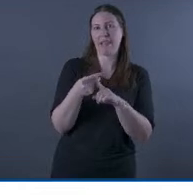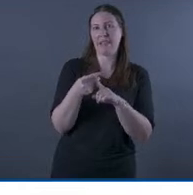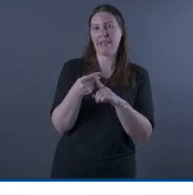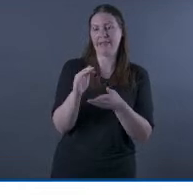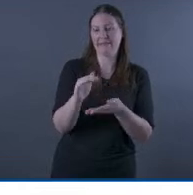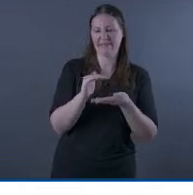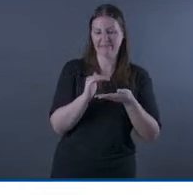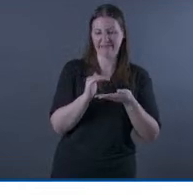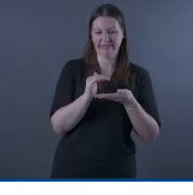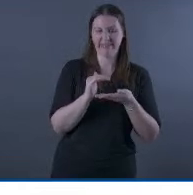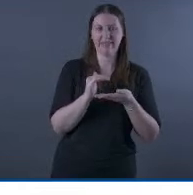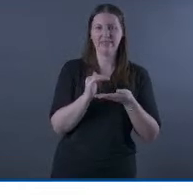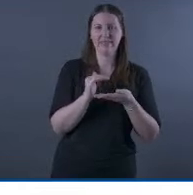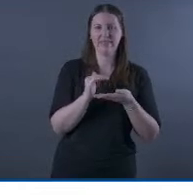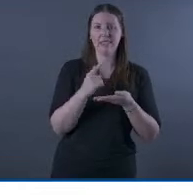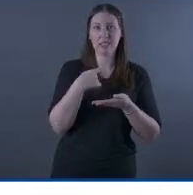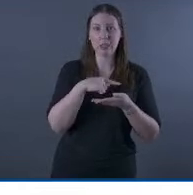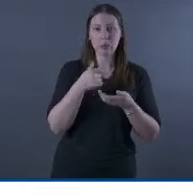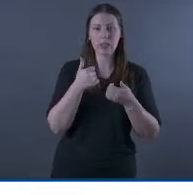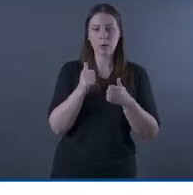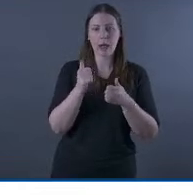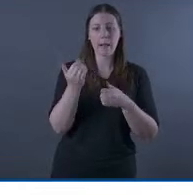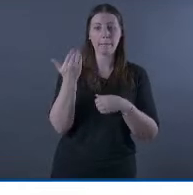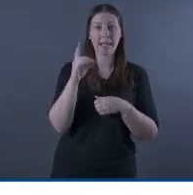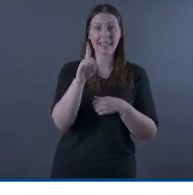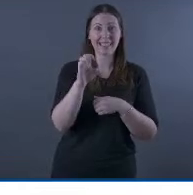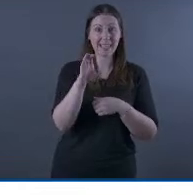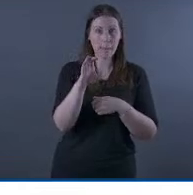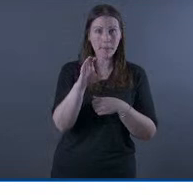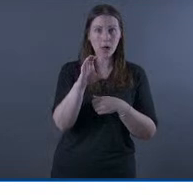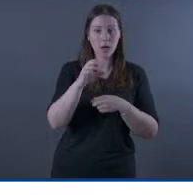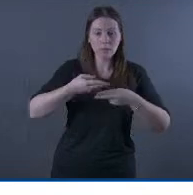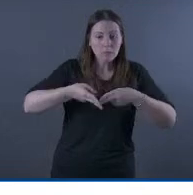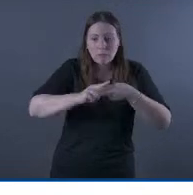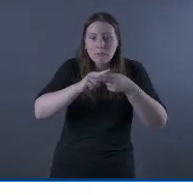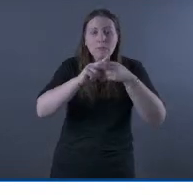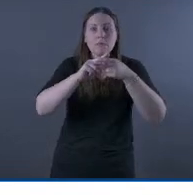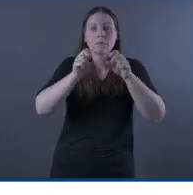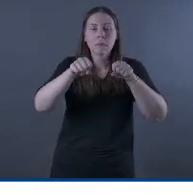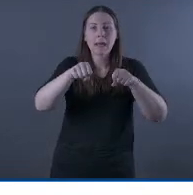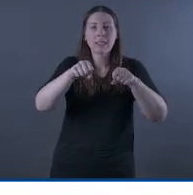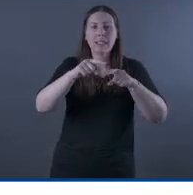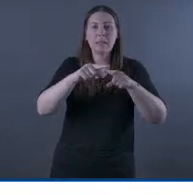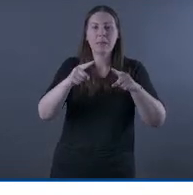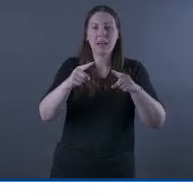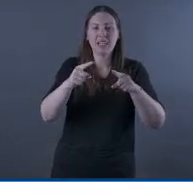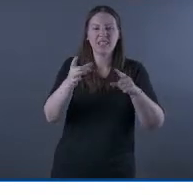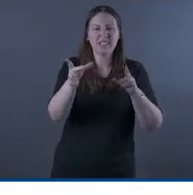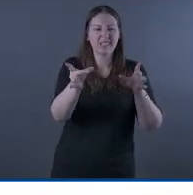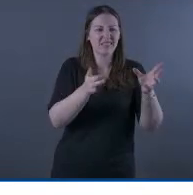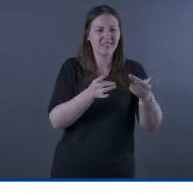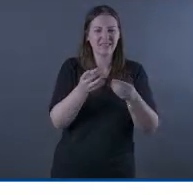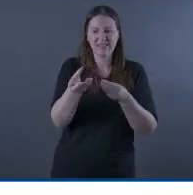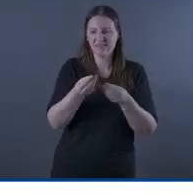tried to ramp very quickly to create extensive capacity but it's been the supply that's really been the legging factor for us.